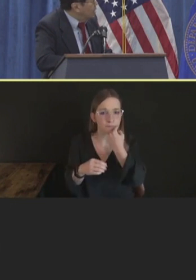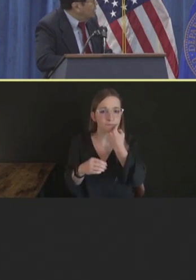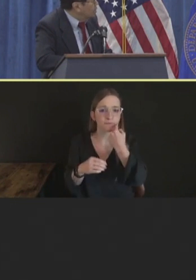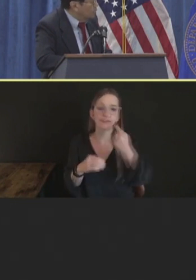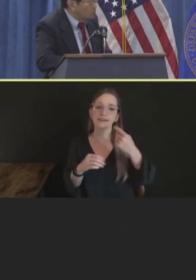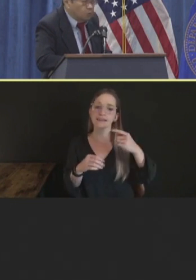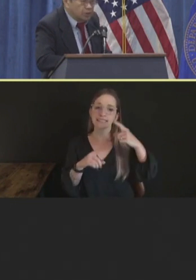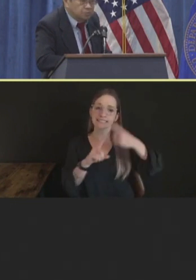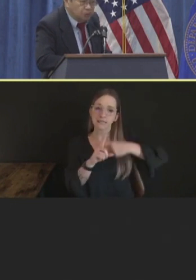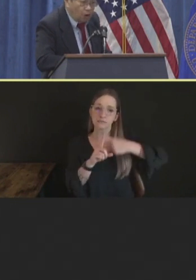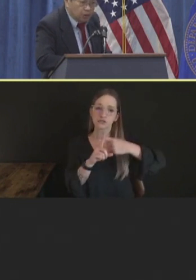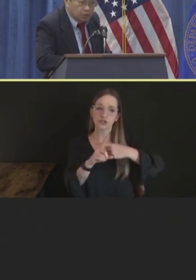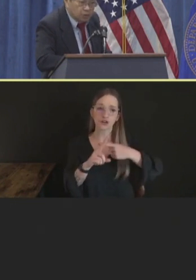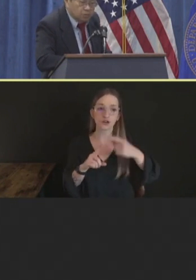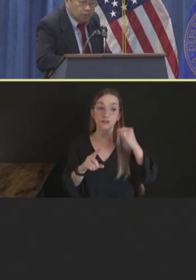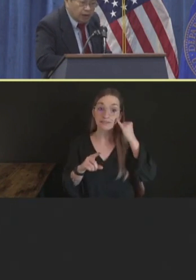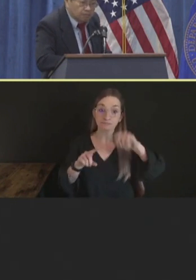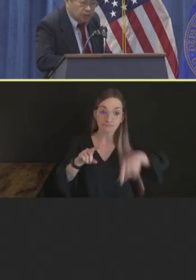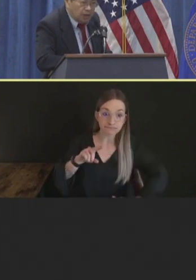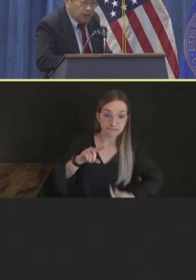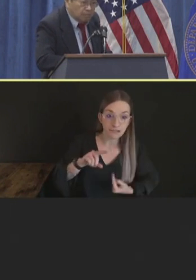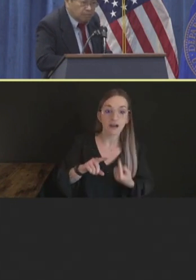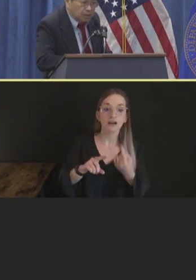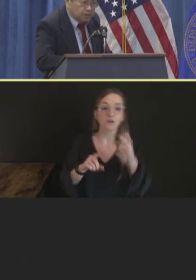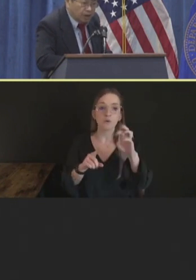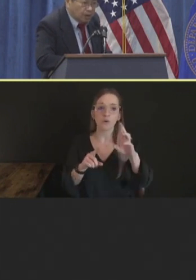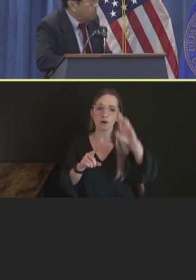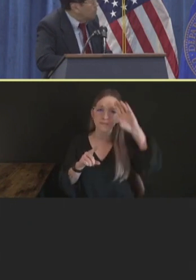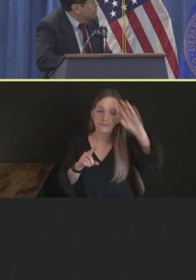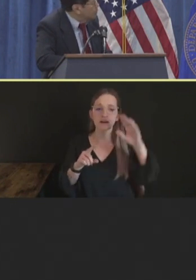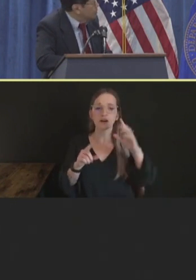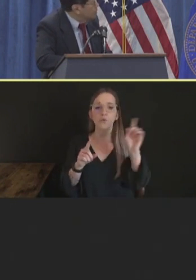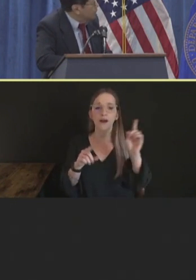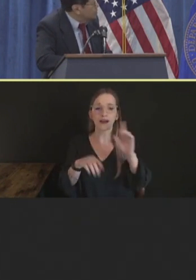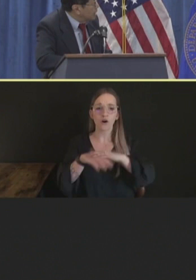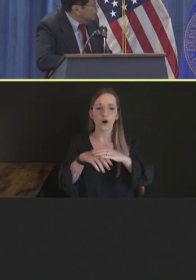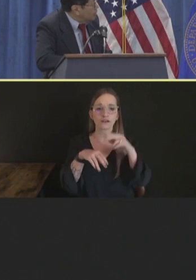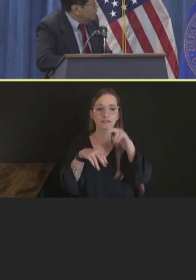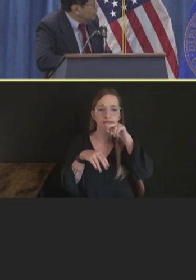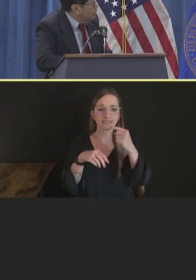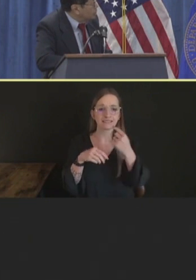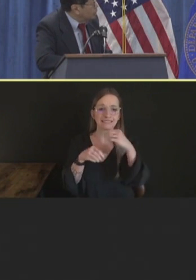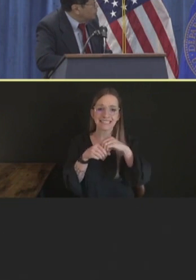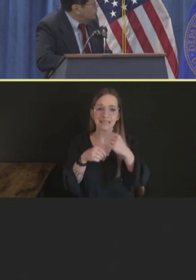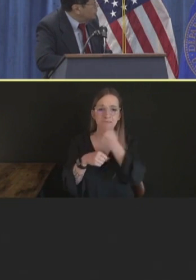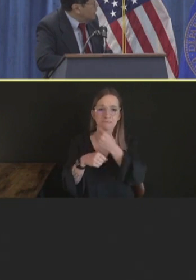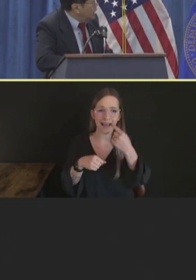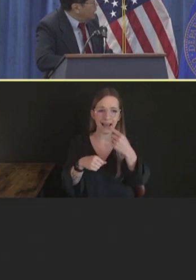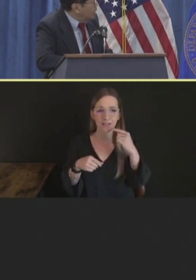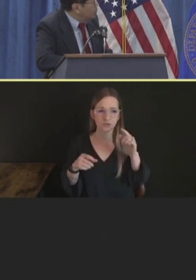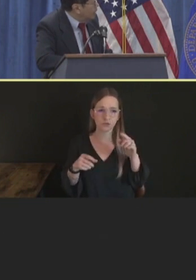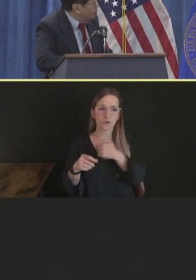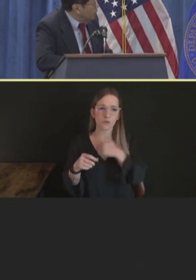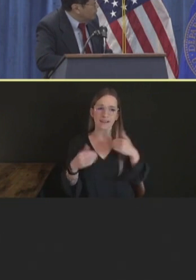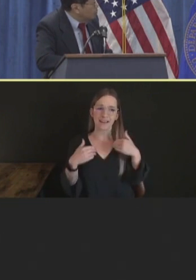And so we started to develop different stand rights, case definitions, and at this point